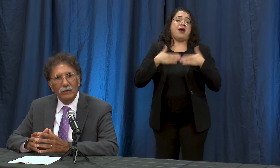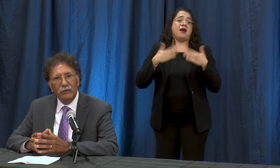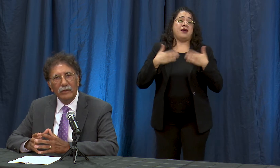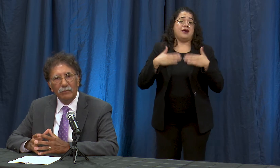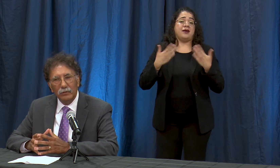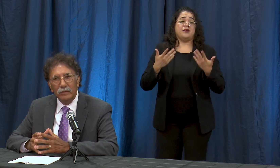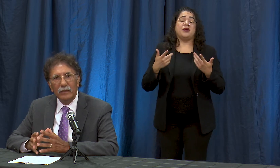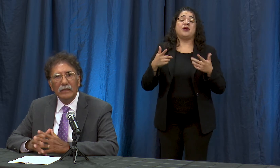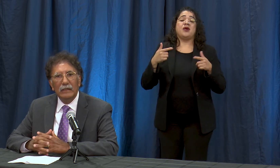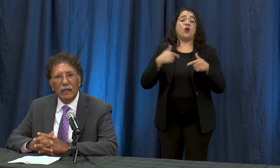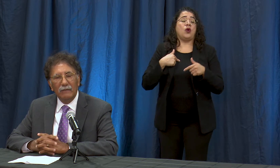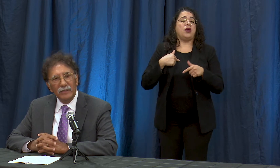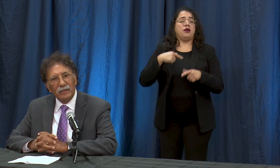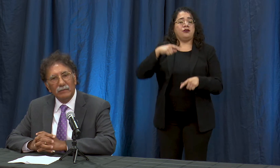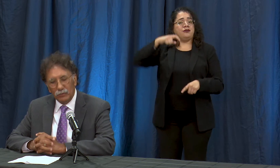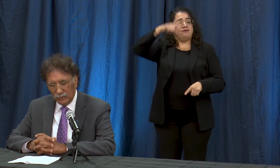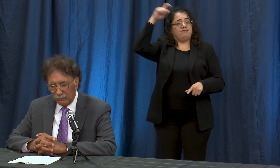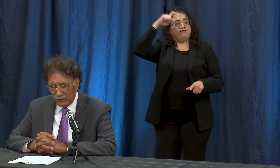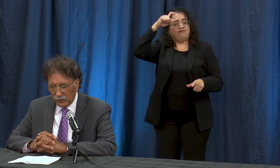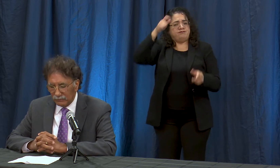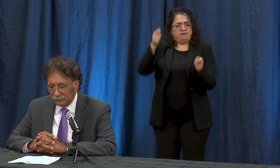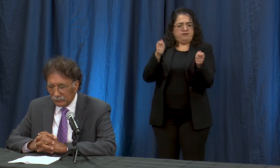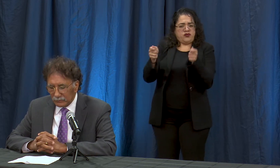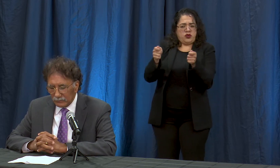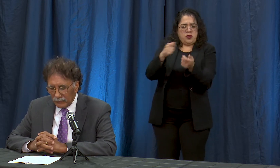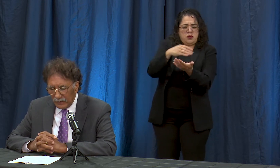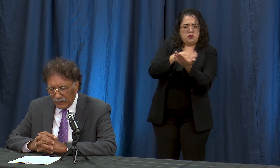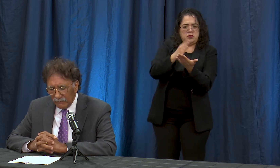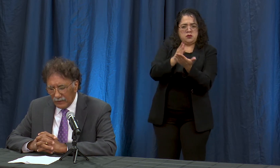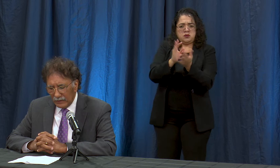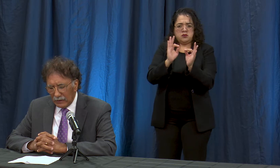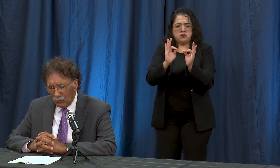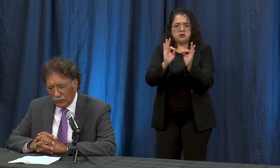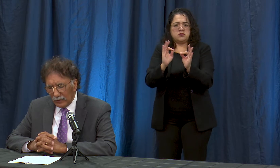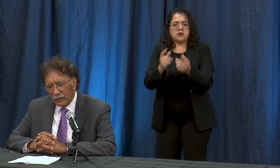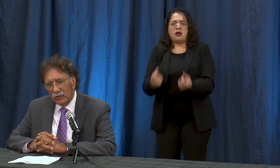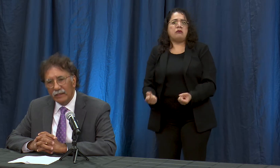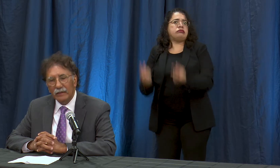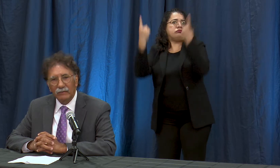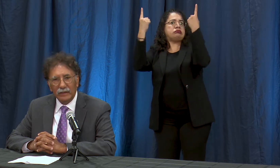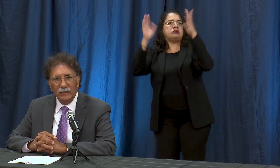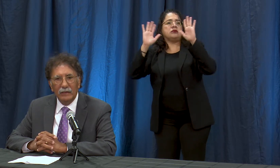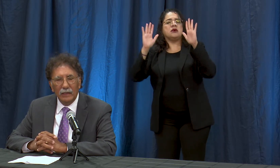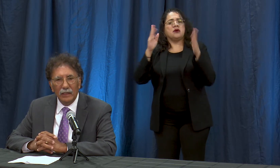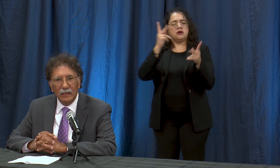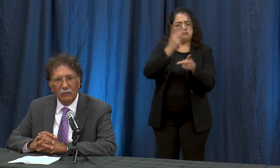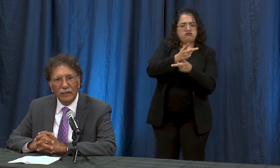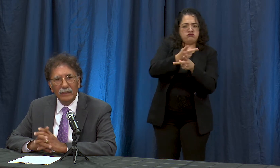with a very prudent, fiscally prudent budget. With regard to recovery I want to